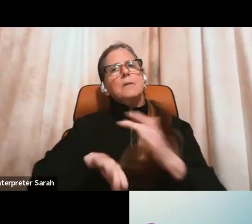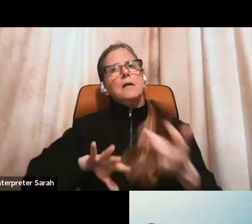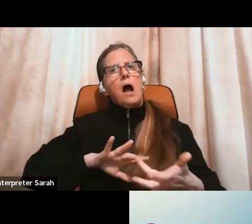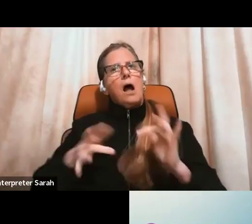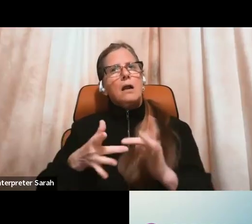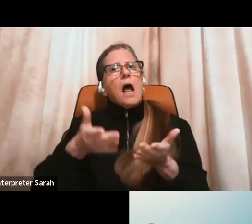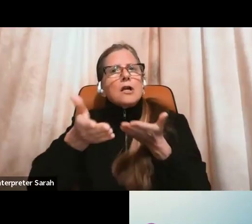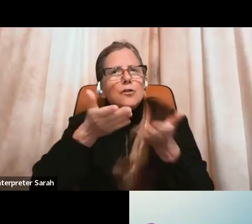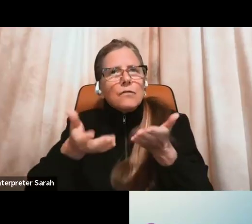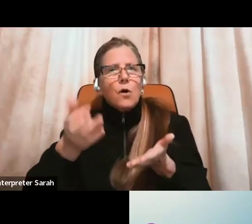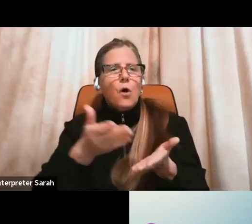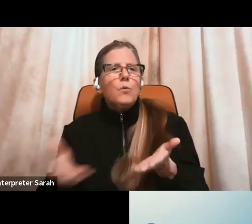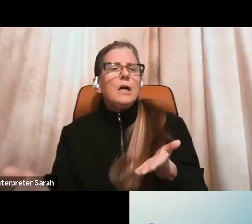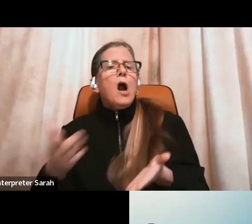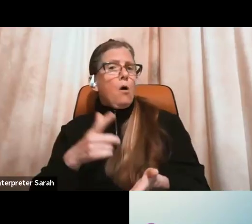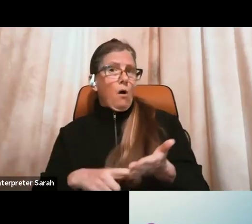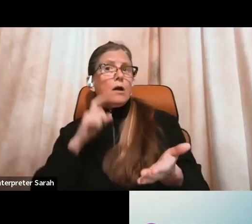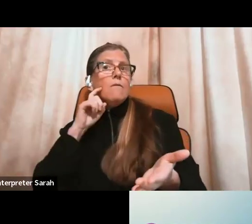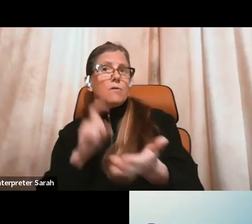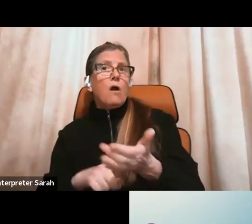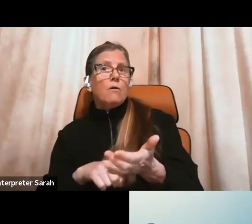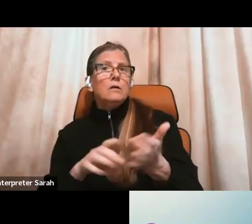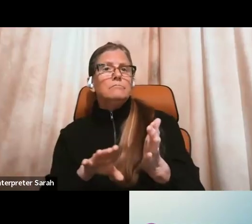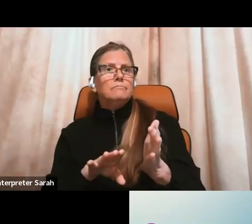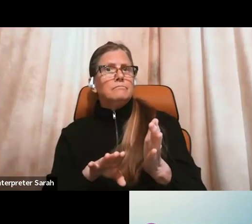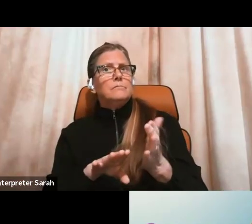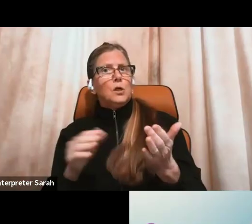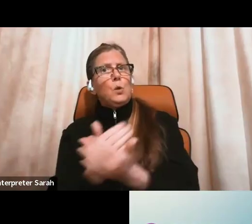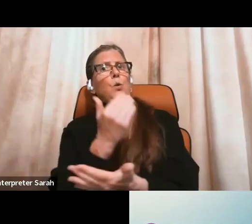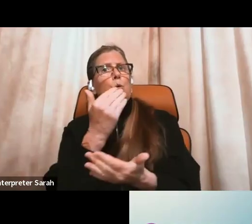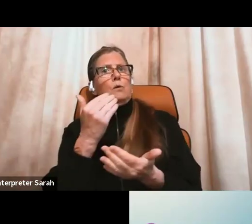and what they see as kind of, you know, developments that might kind of make for